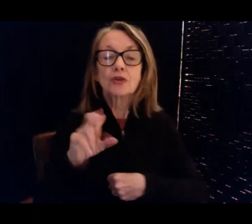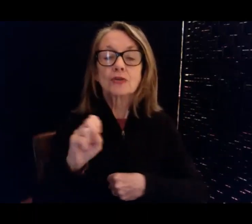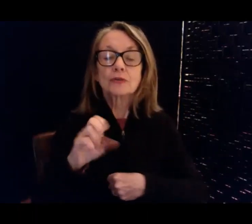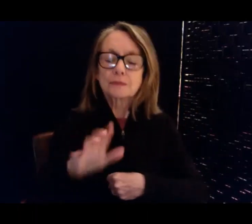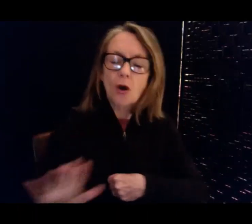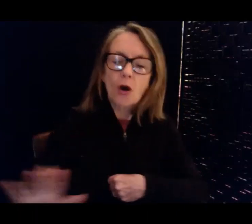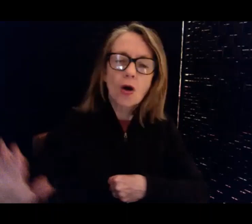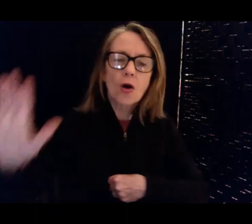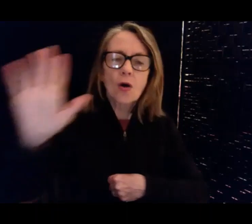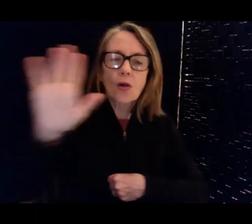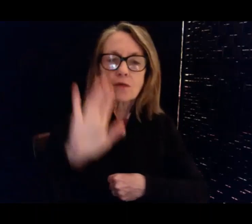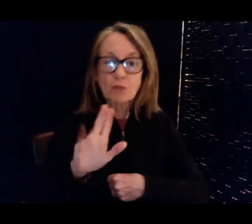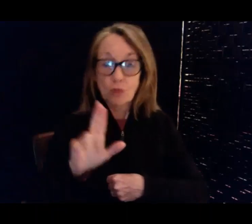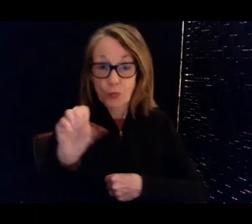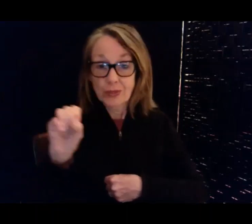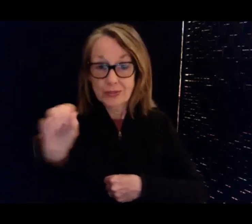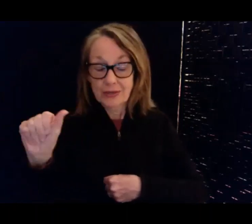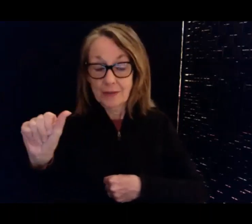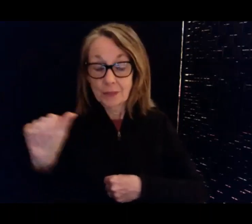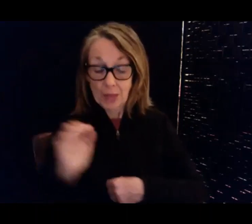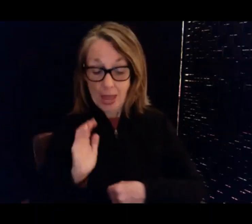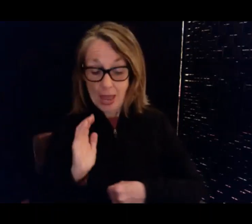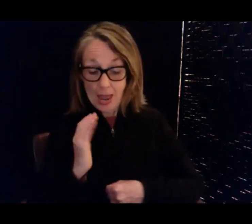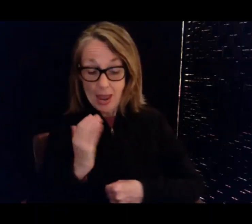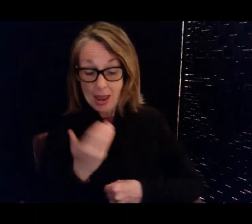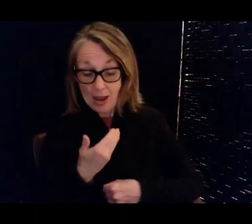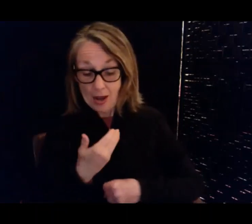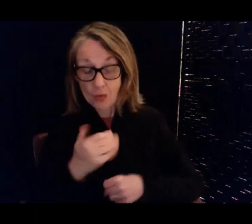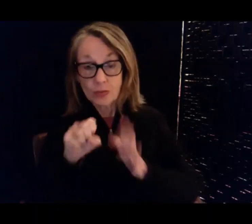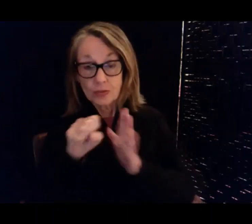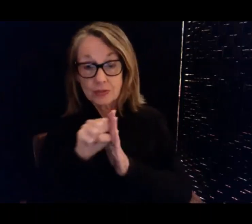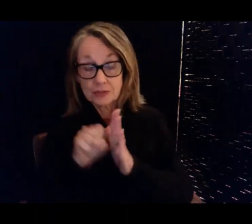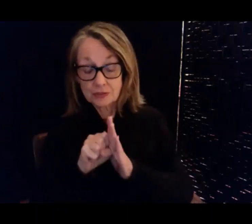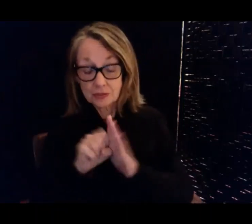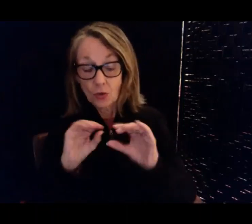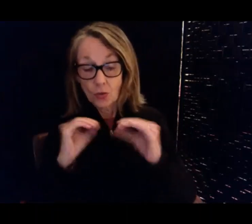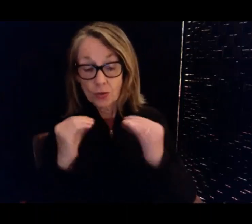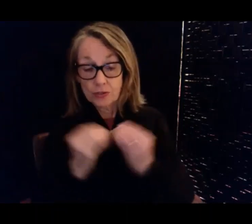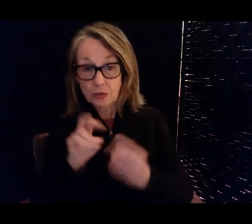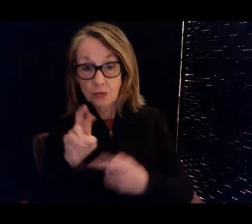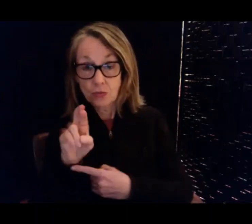organization meets every other month we start in January meeting every other